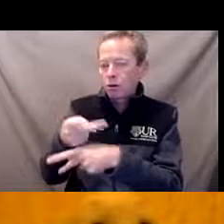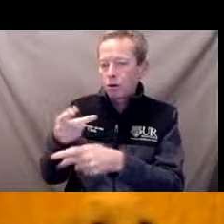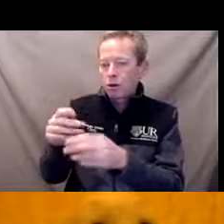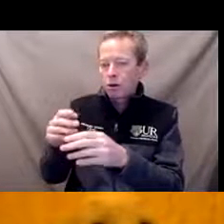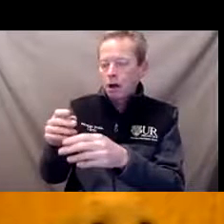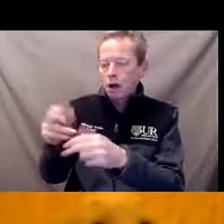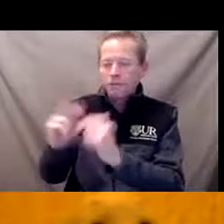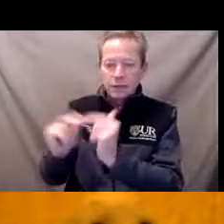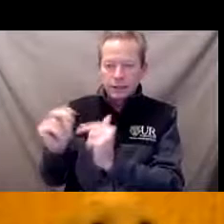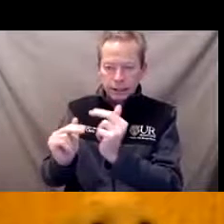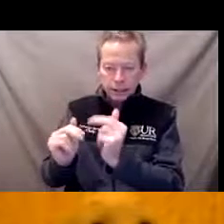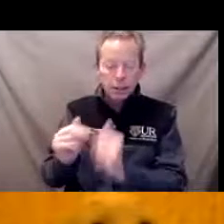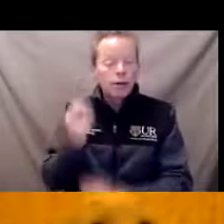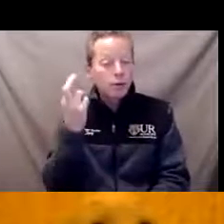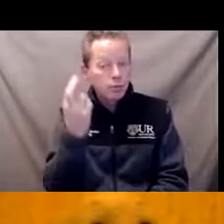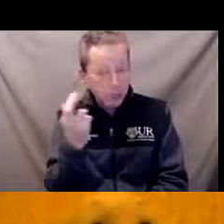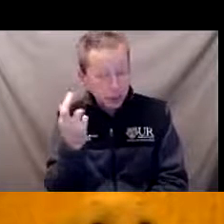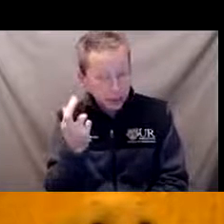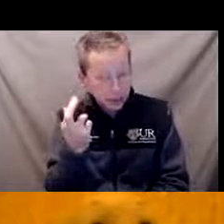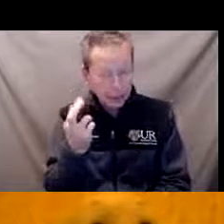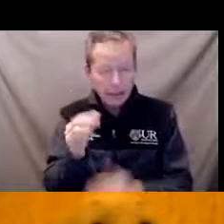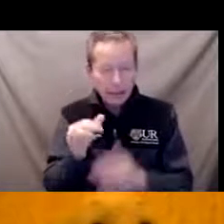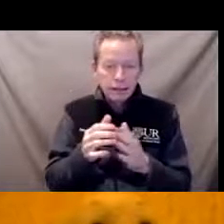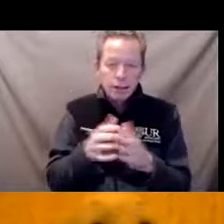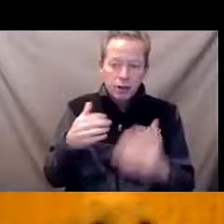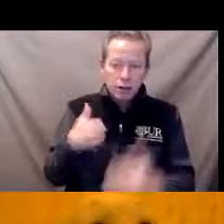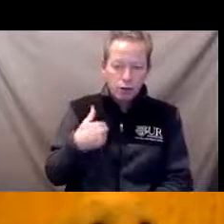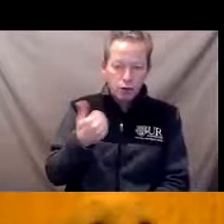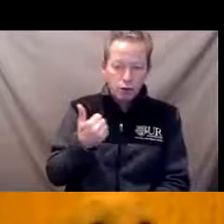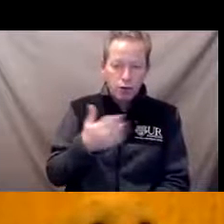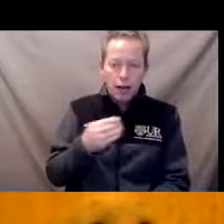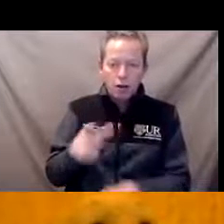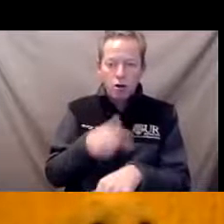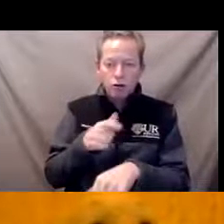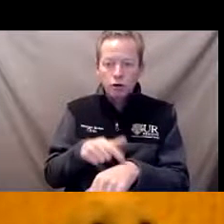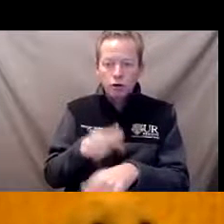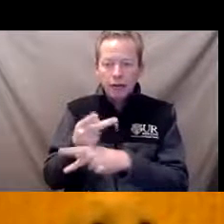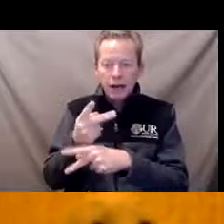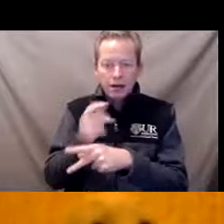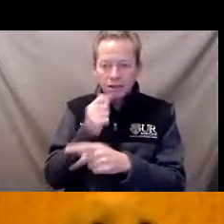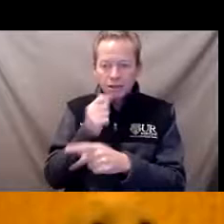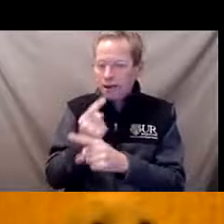is that they're usually much younger and long-term care just isn't the appropriate setting for them,